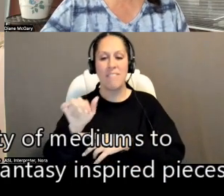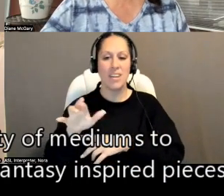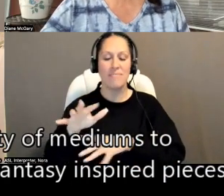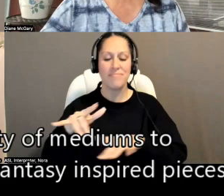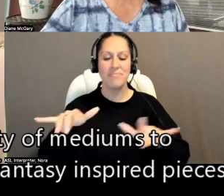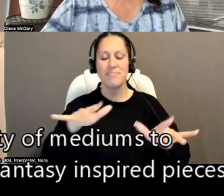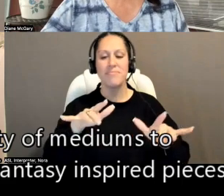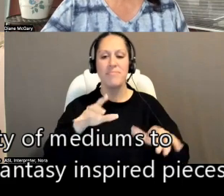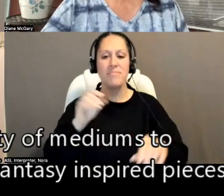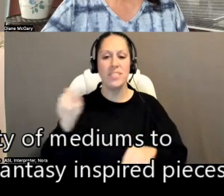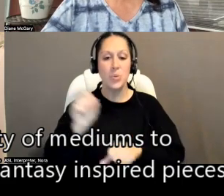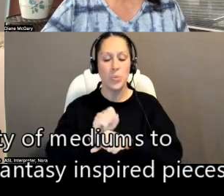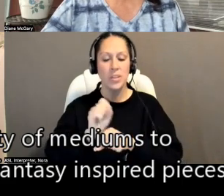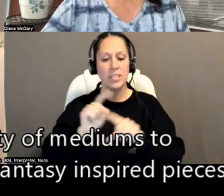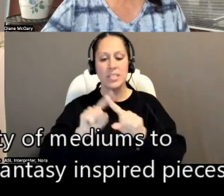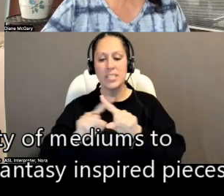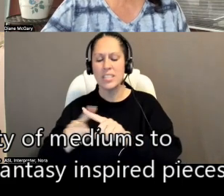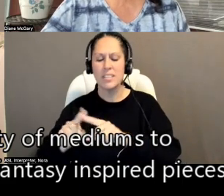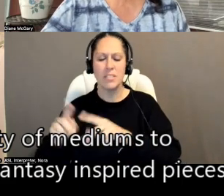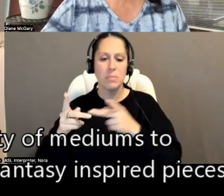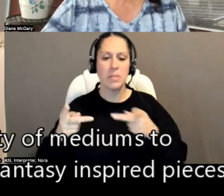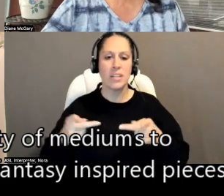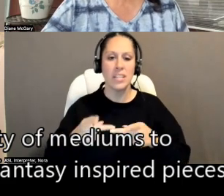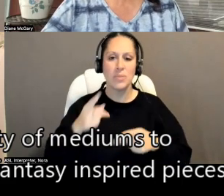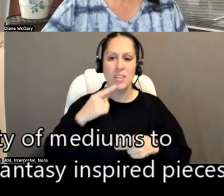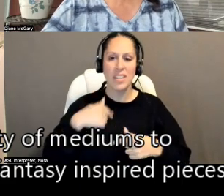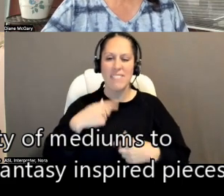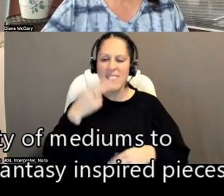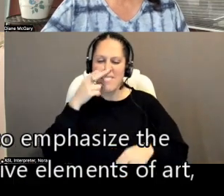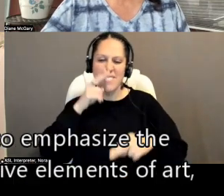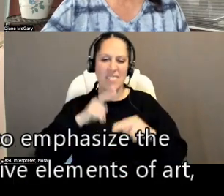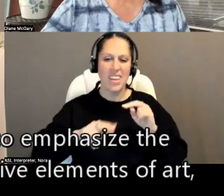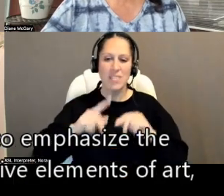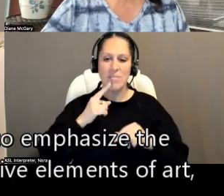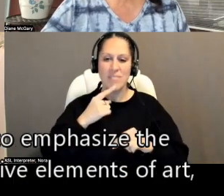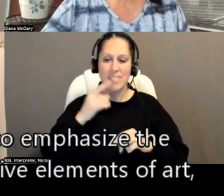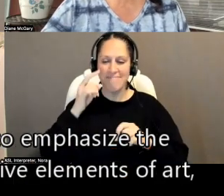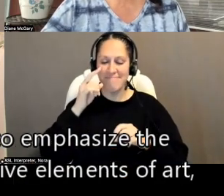mediums to create whimsical and fantasy inspired pieces, that are intended to